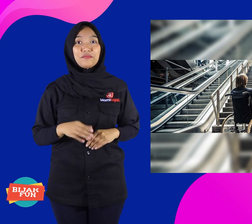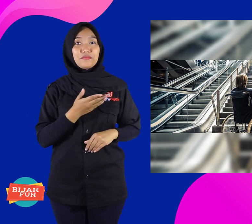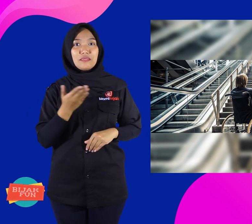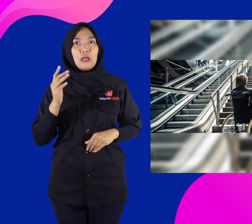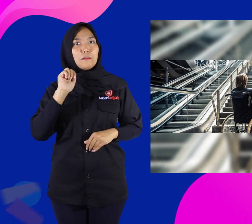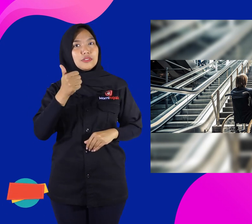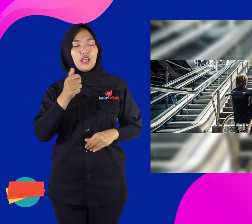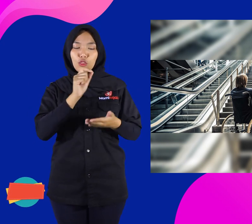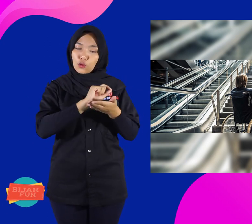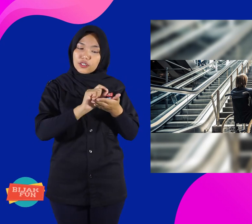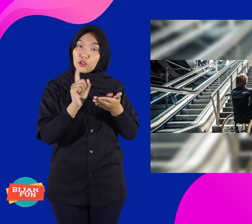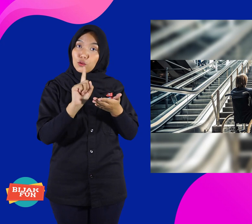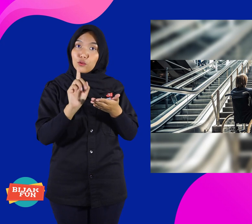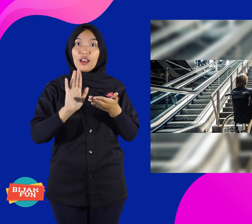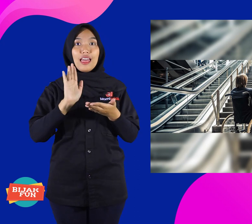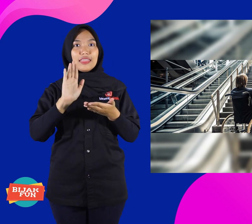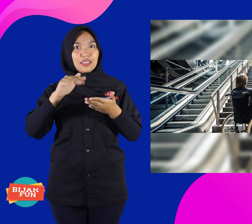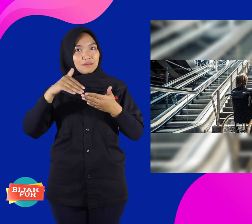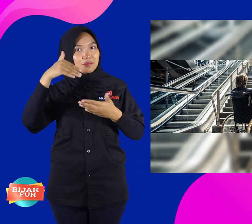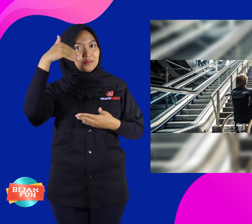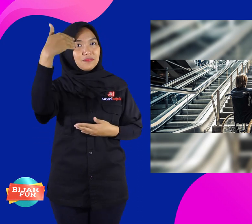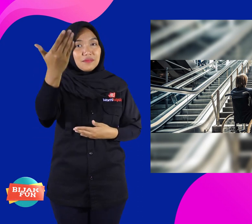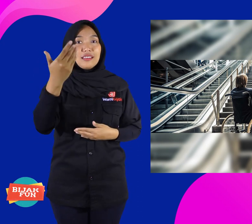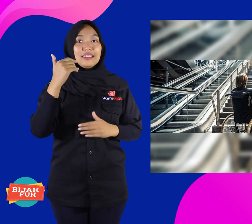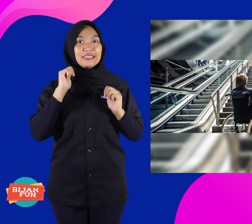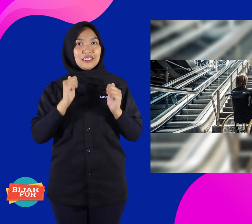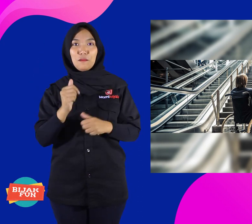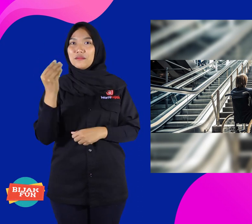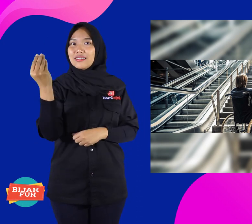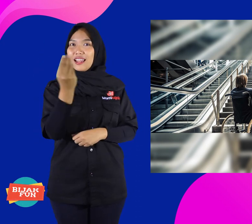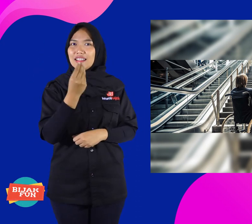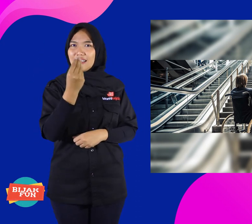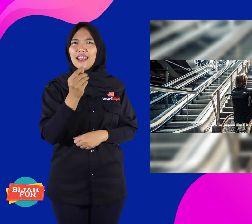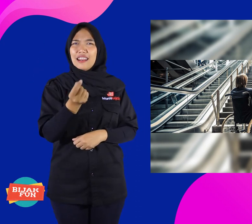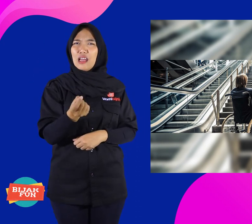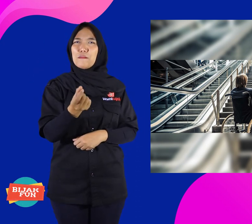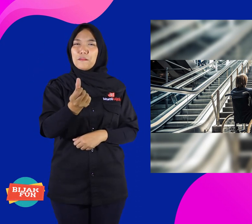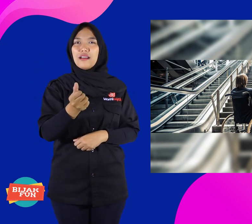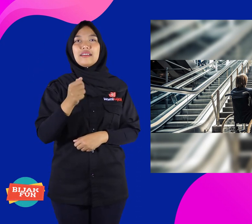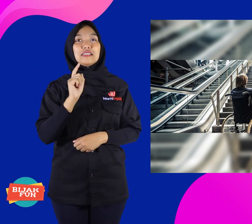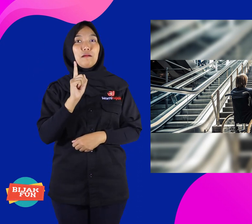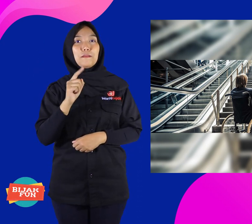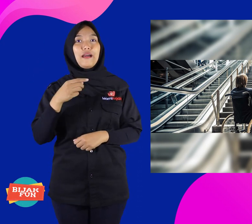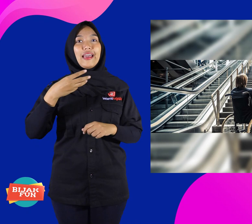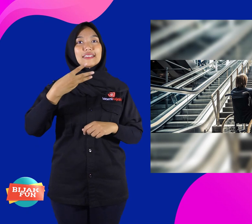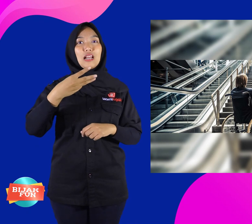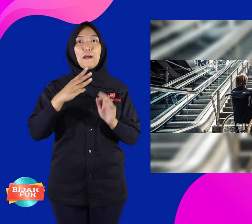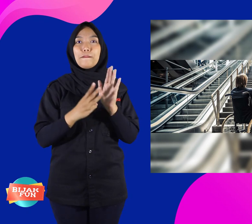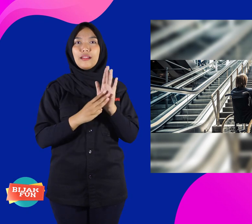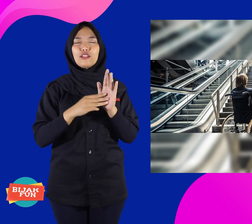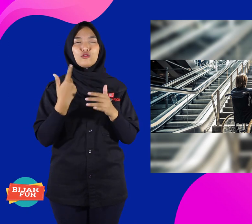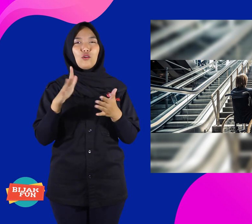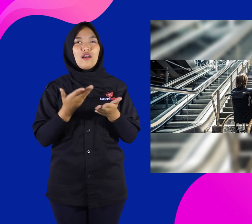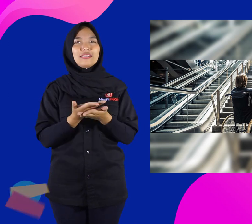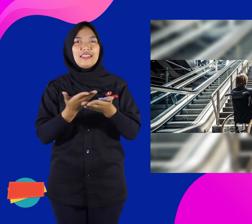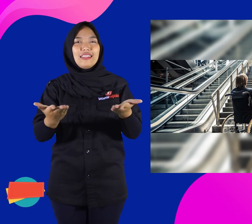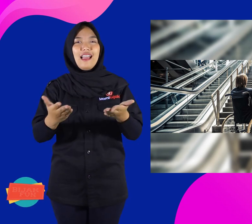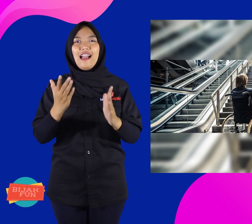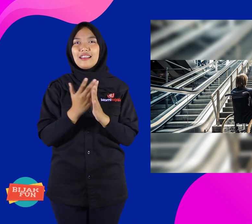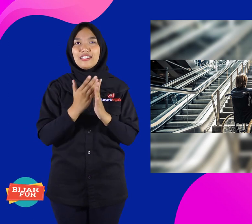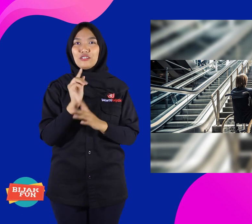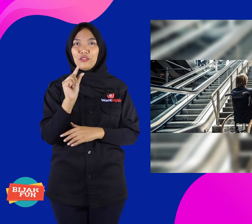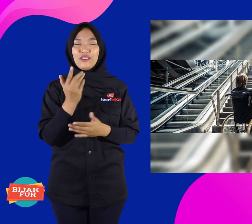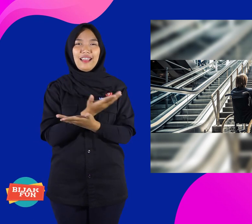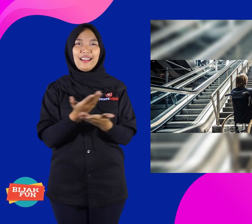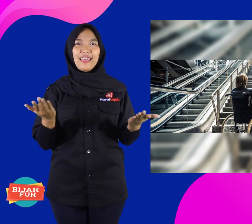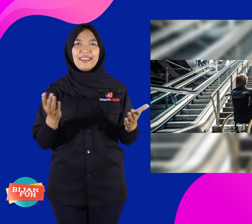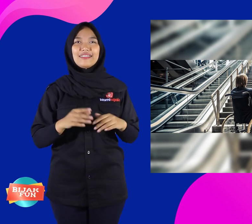Can also be written later in the future how, Extra Milers are available.